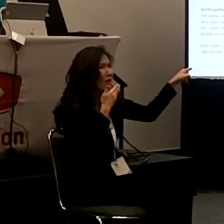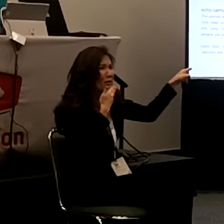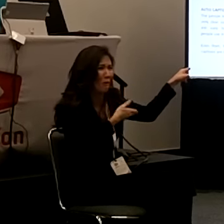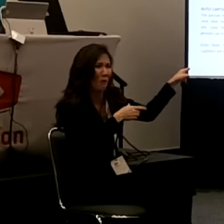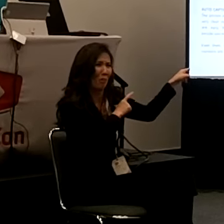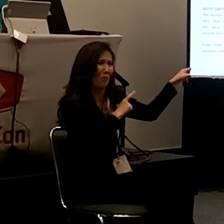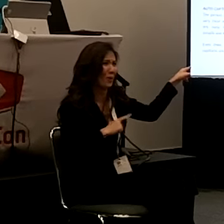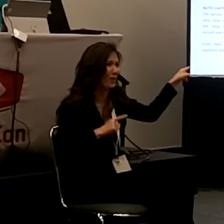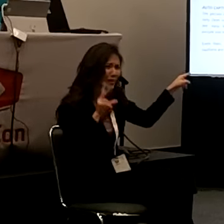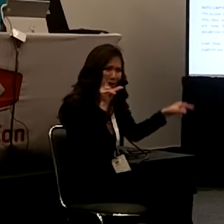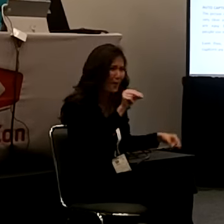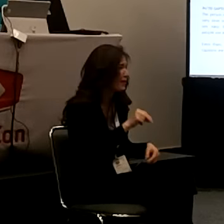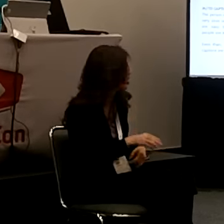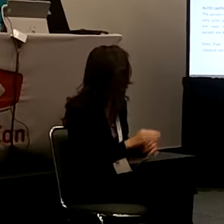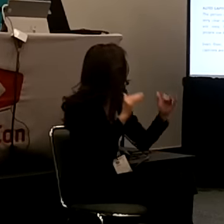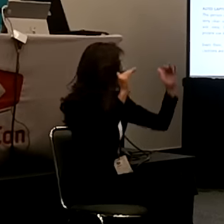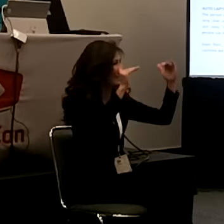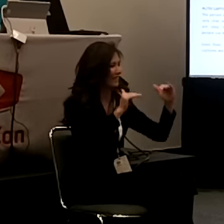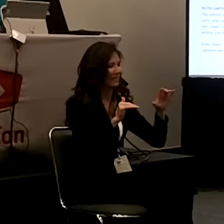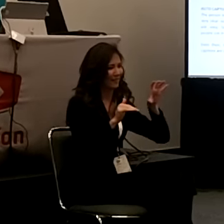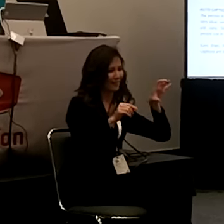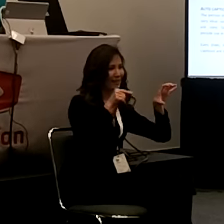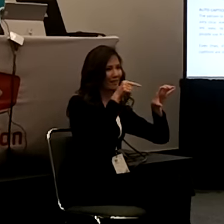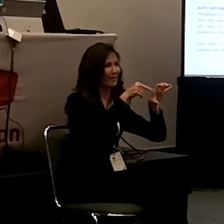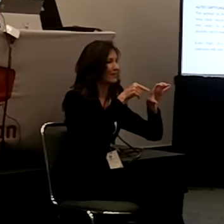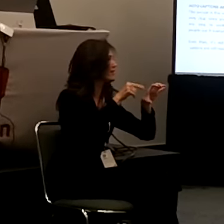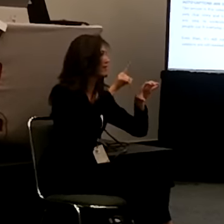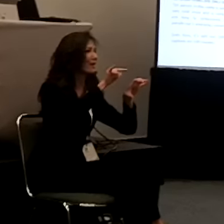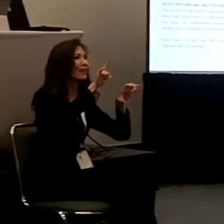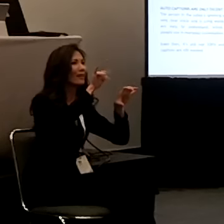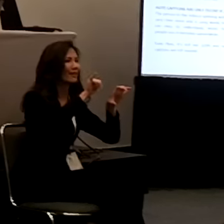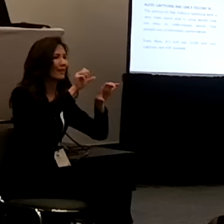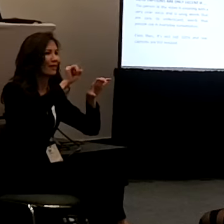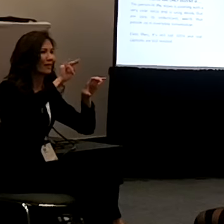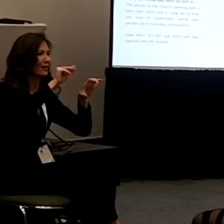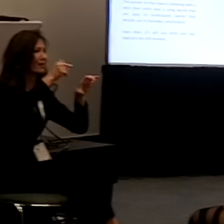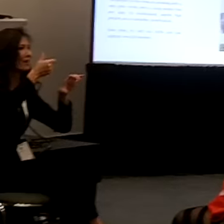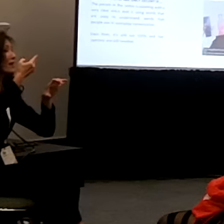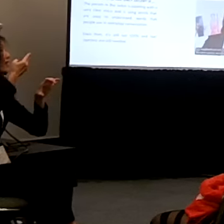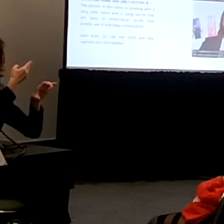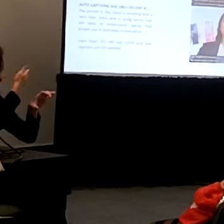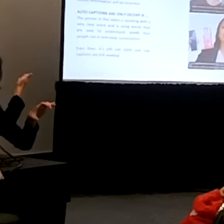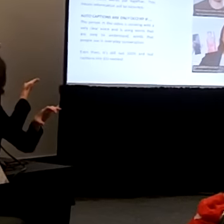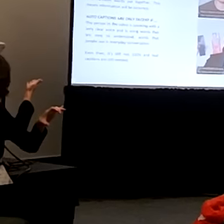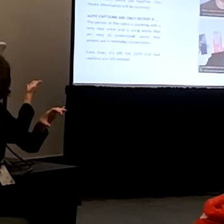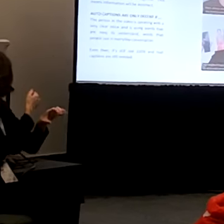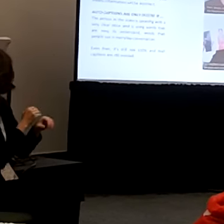And then, Lilly Singh's video, "My neighborhood and there's a picture of the onion."